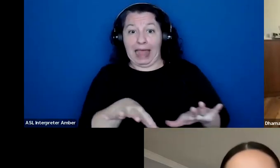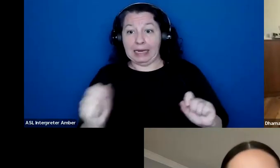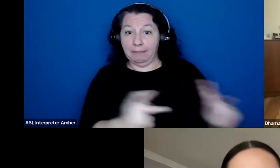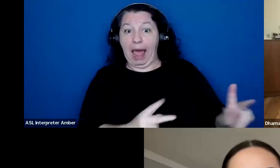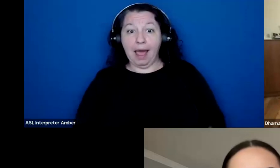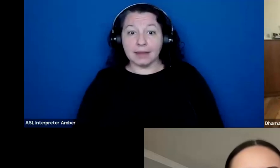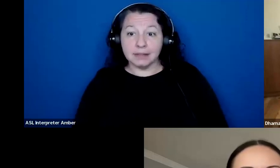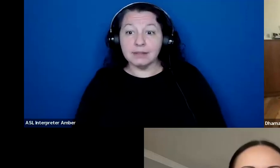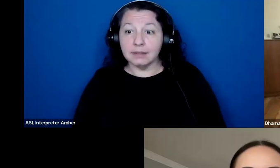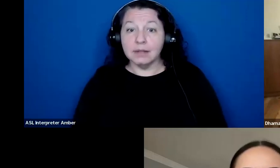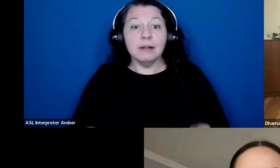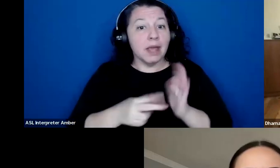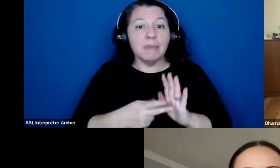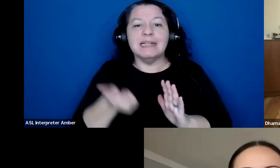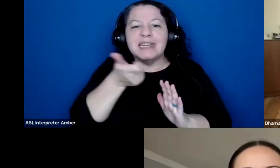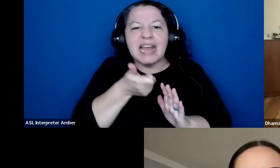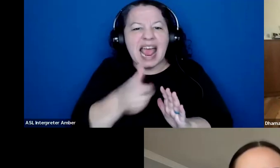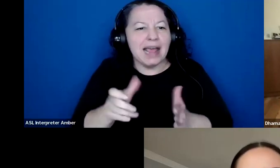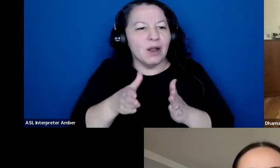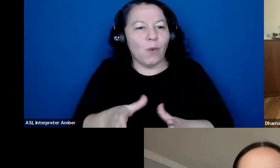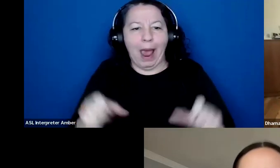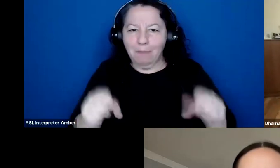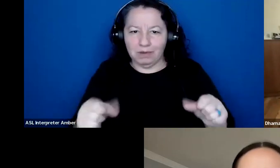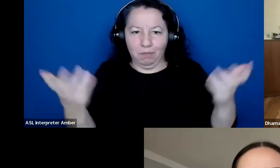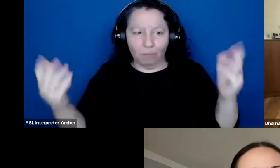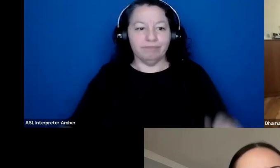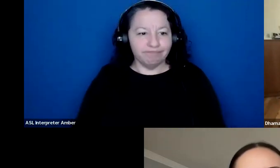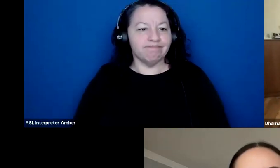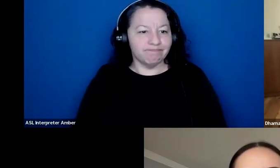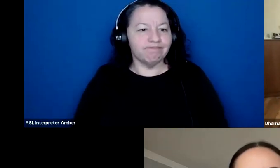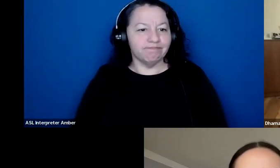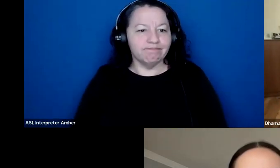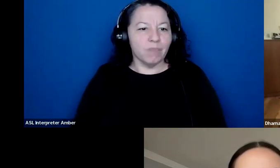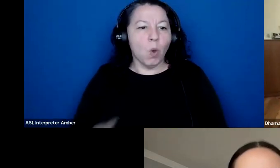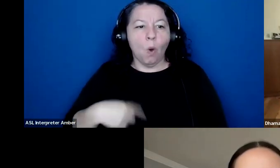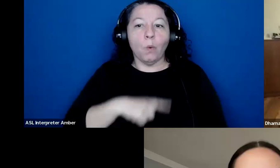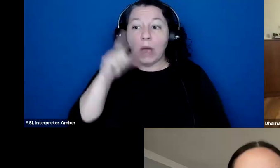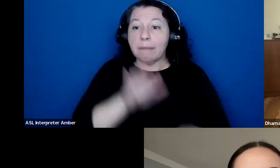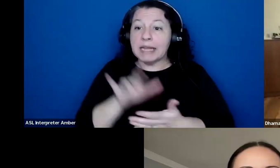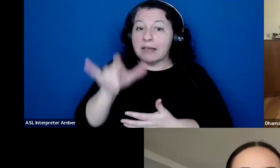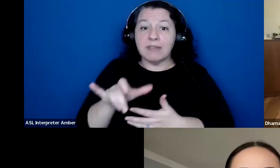And that means by any necessary. And so, you know, we believe that, you know, worldwide that, you know,